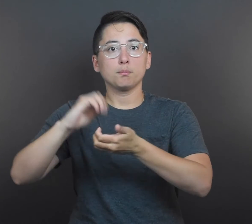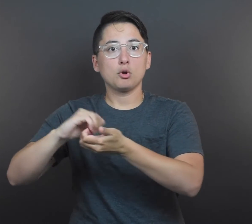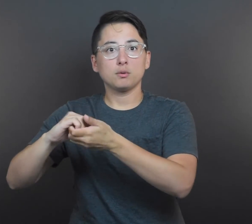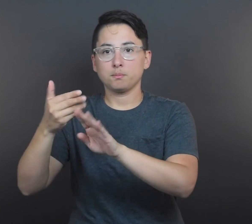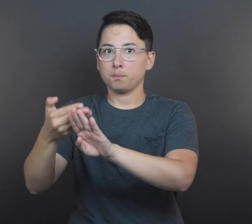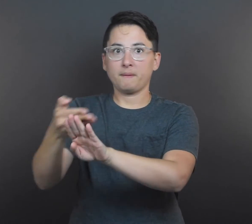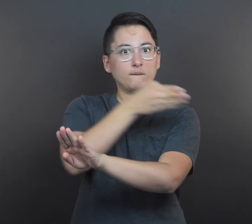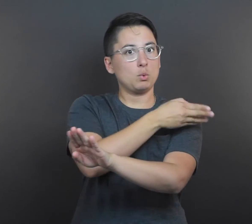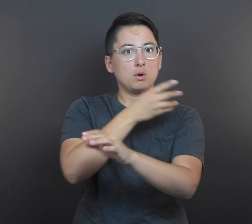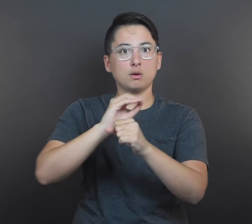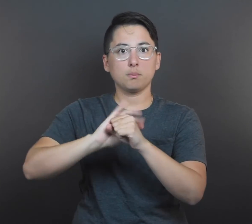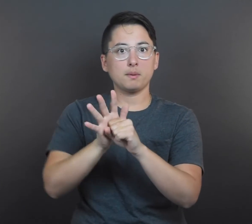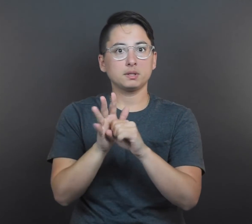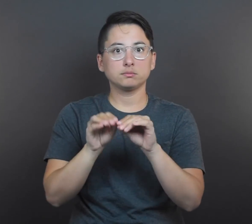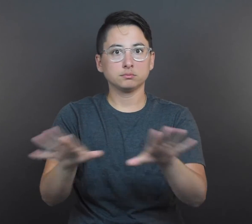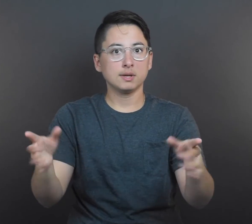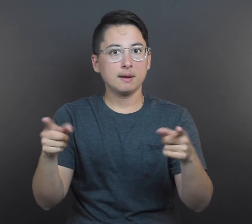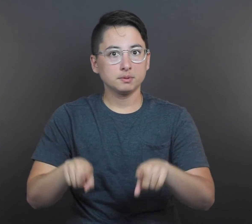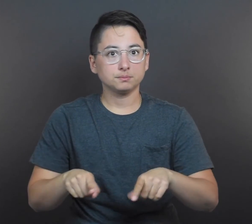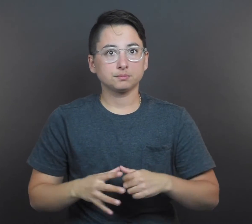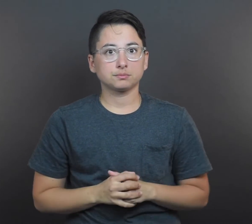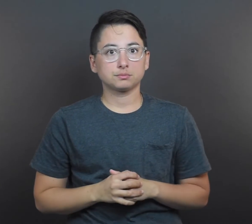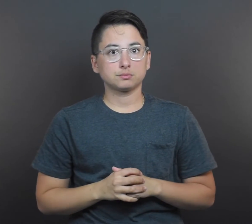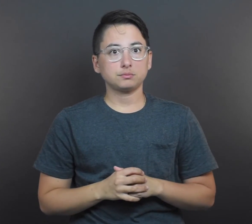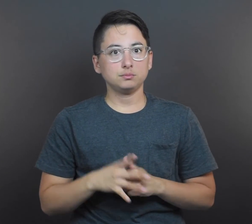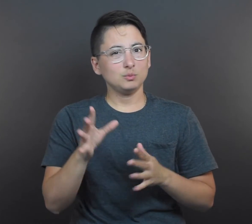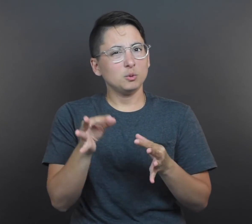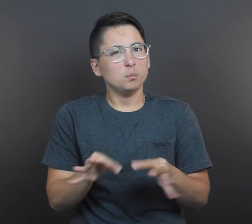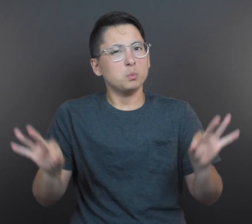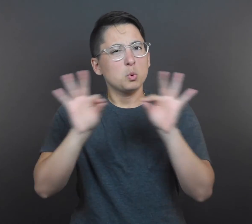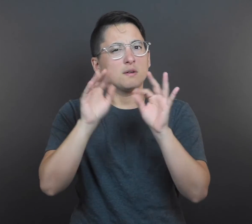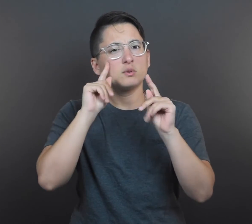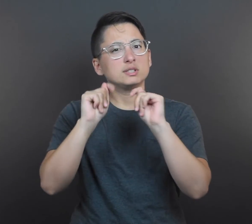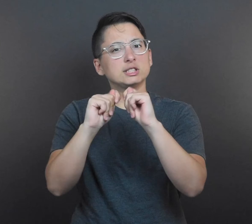It was important for the team to work with organizations they trusted to reach